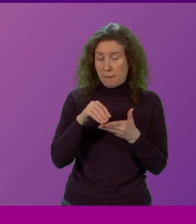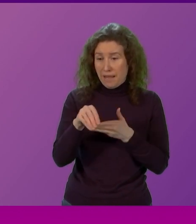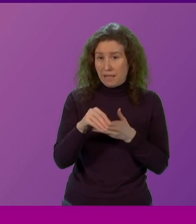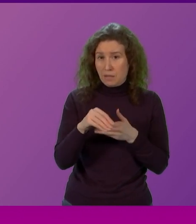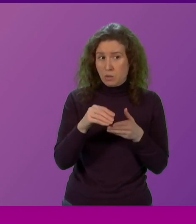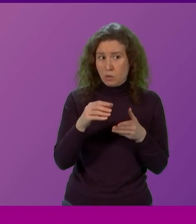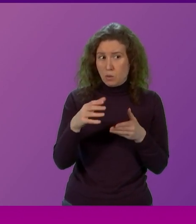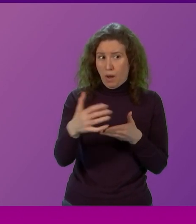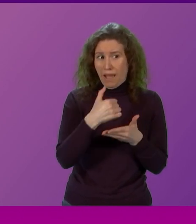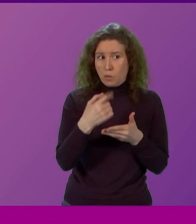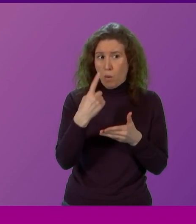that do not exist?